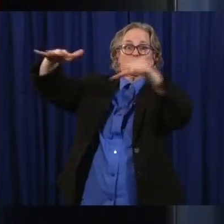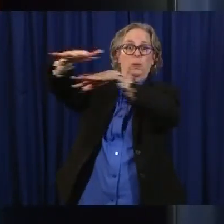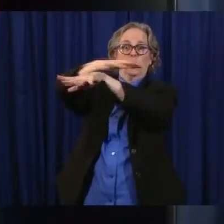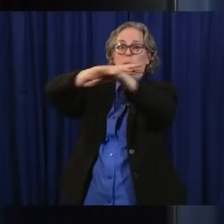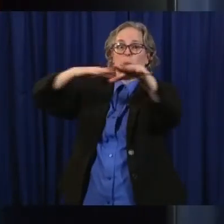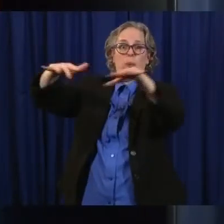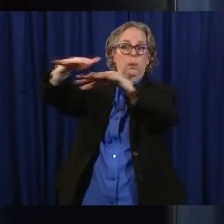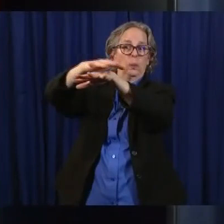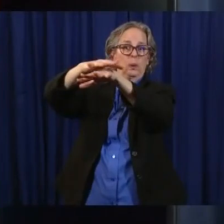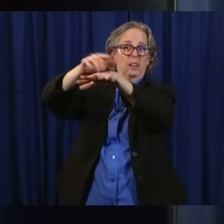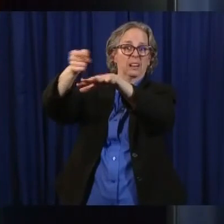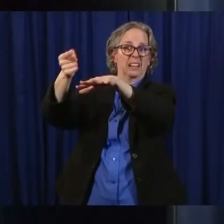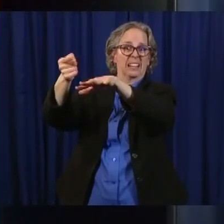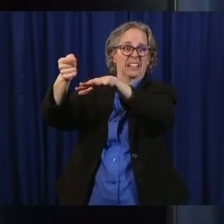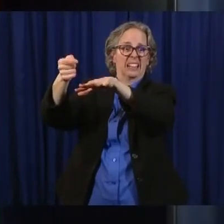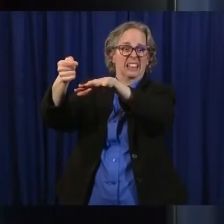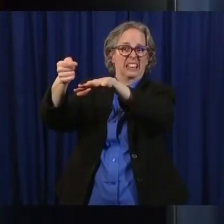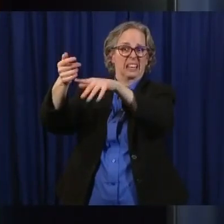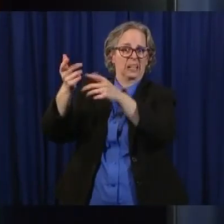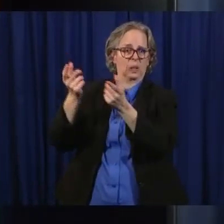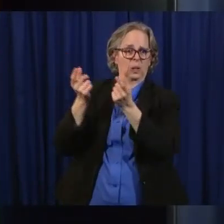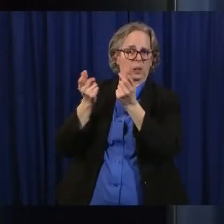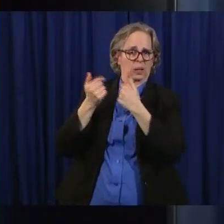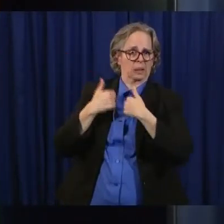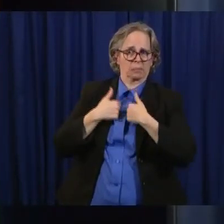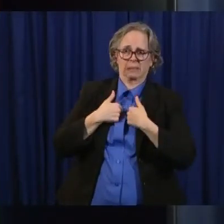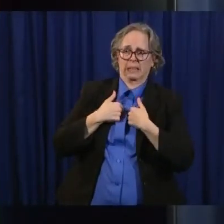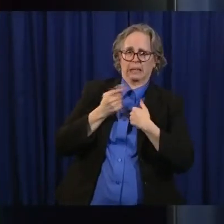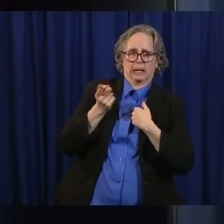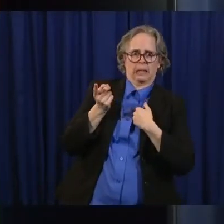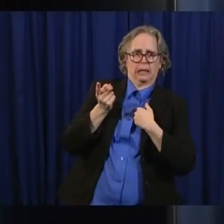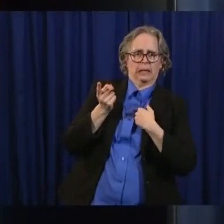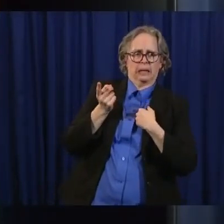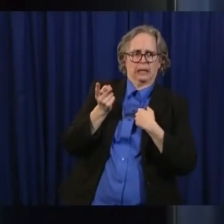UNCERTAINTY OF SOMETHING LIKE AN AWFUL VIRUS?